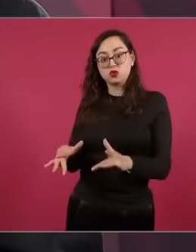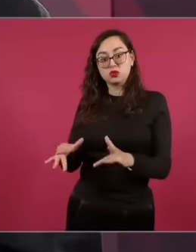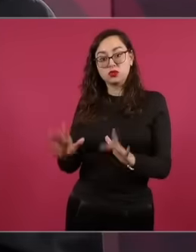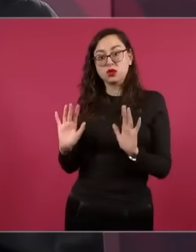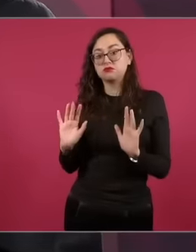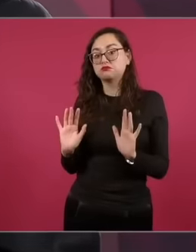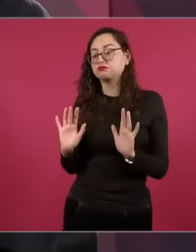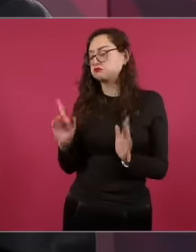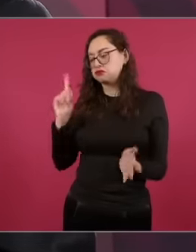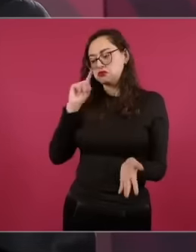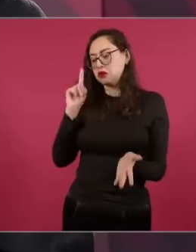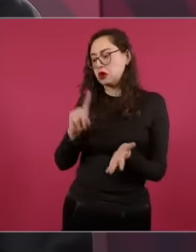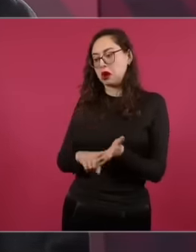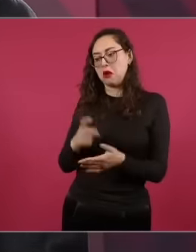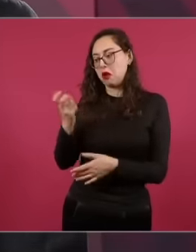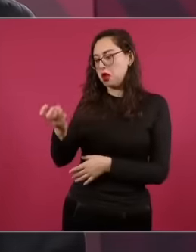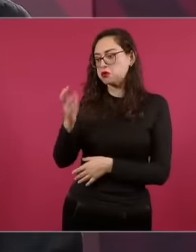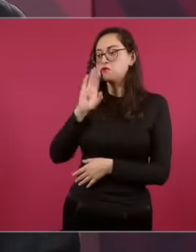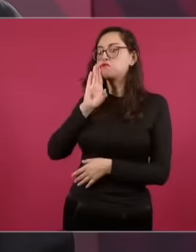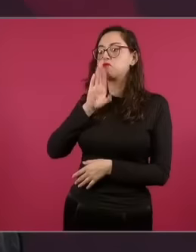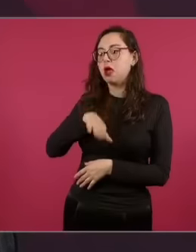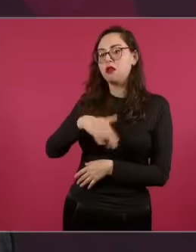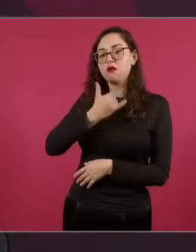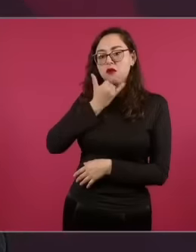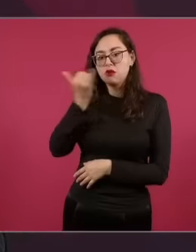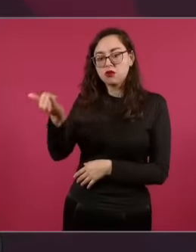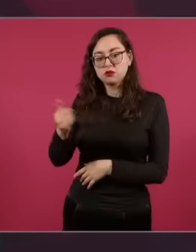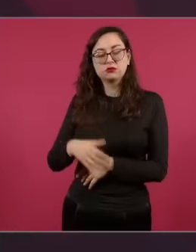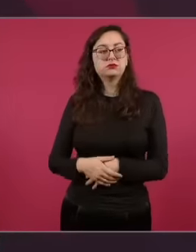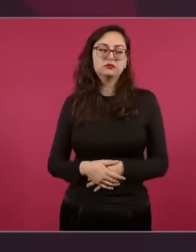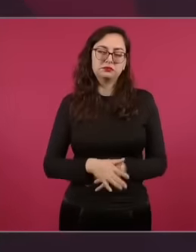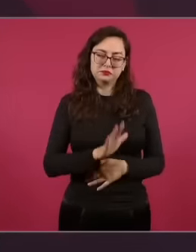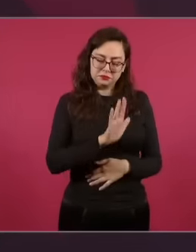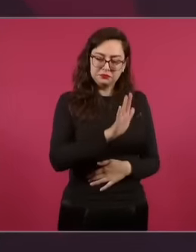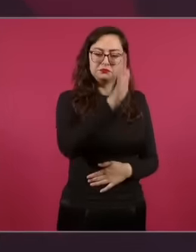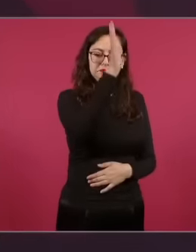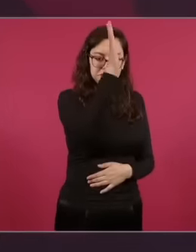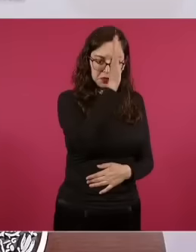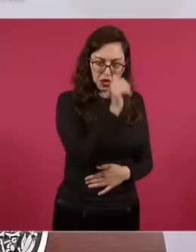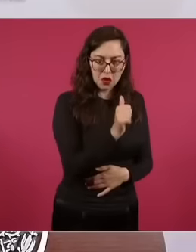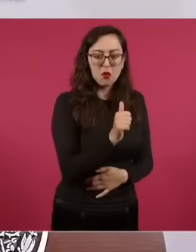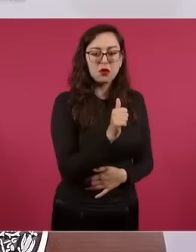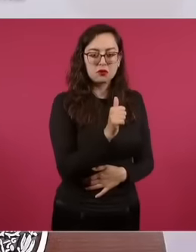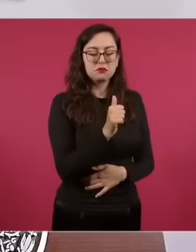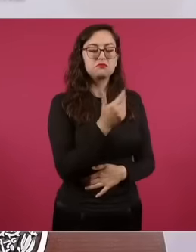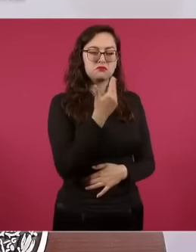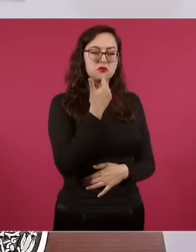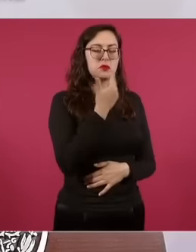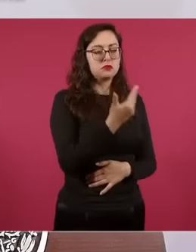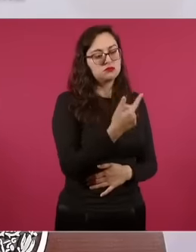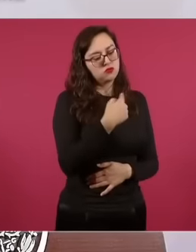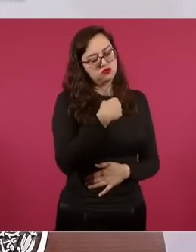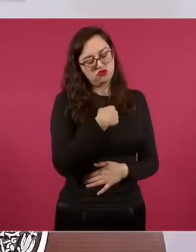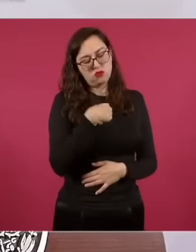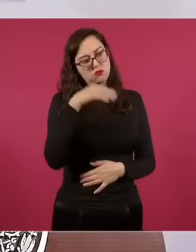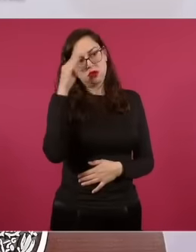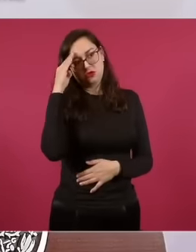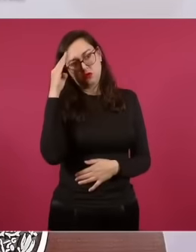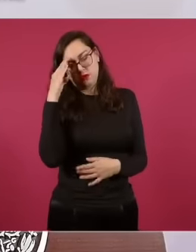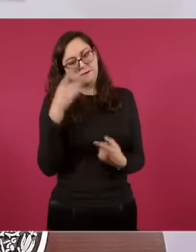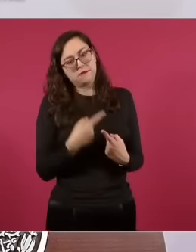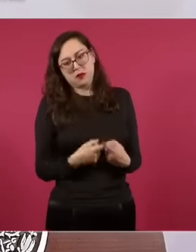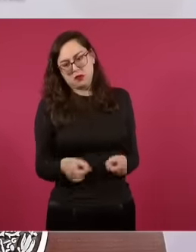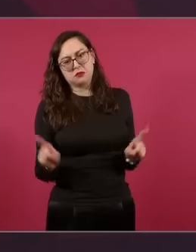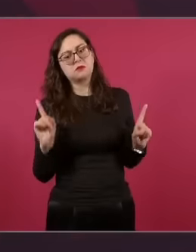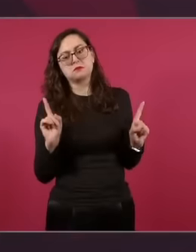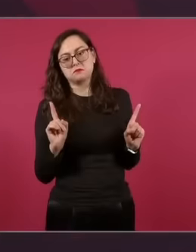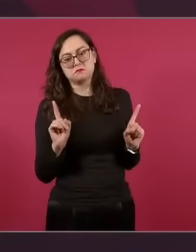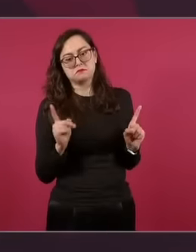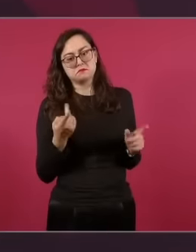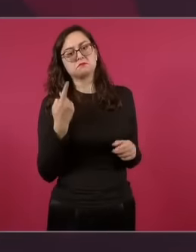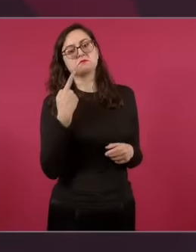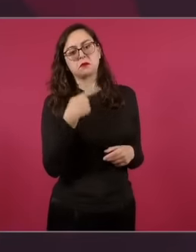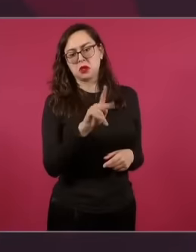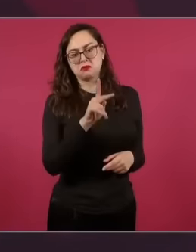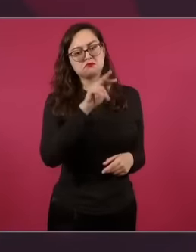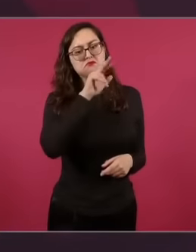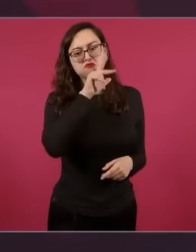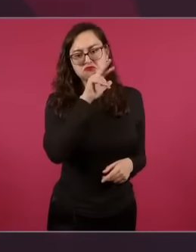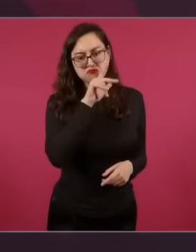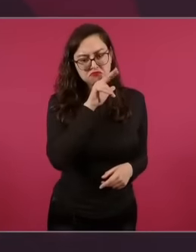I don't think this is the best I tell you well I differ from you engineer but I respect you and I thank you